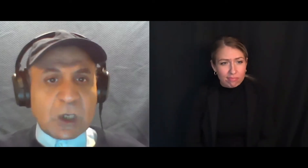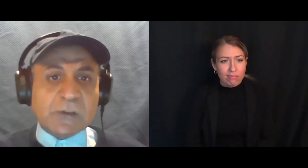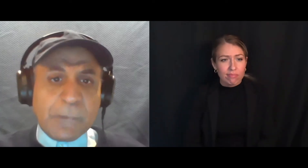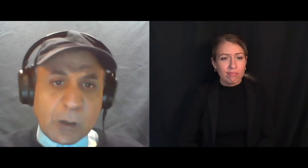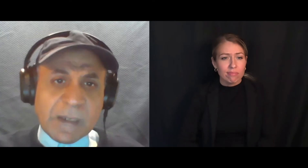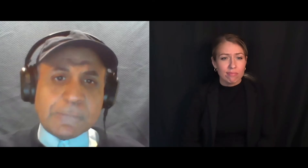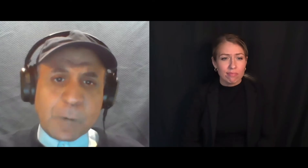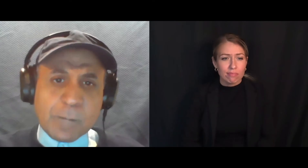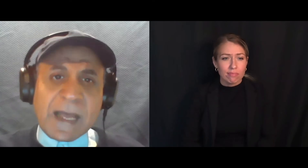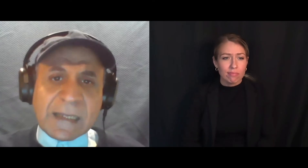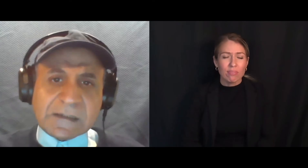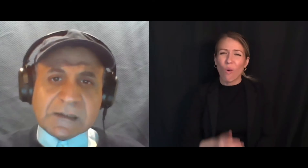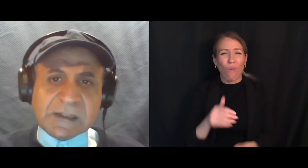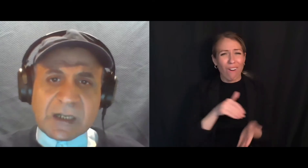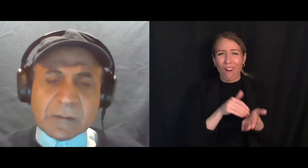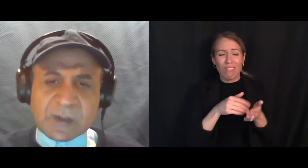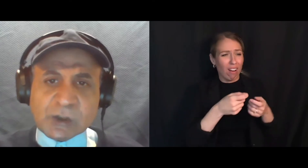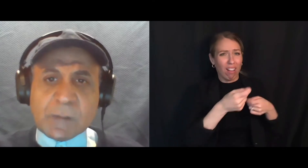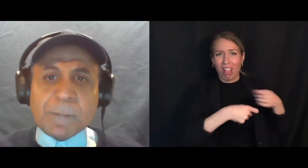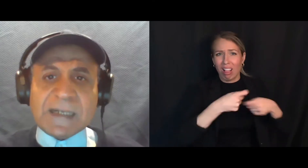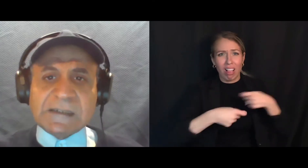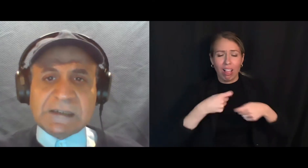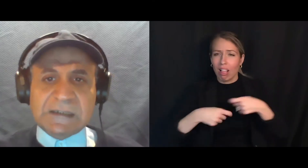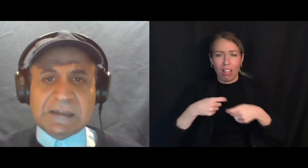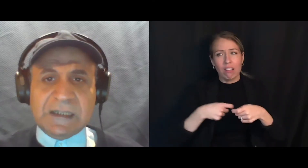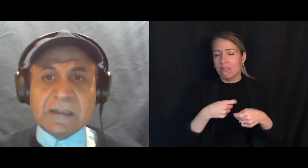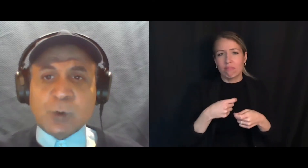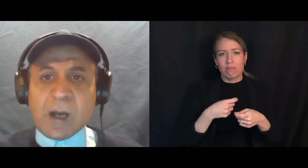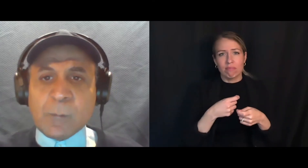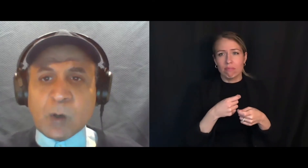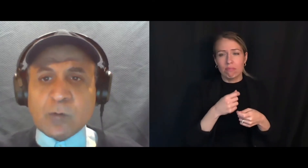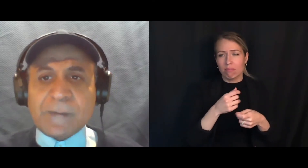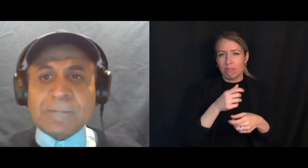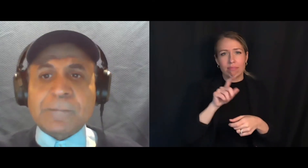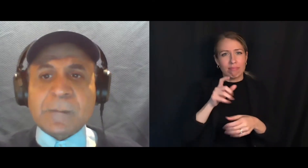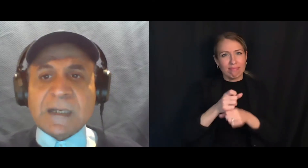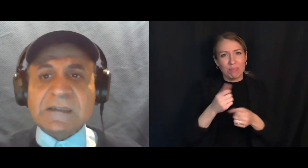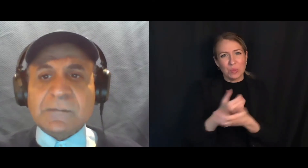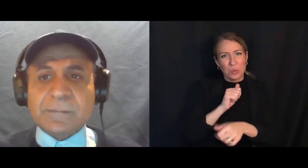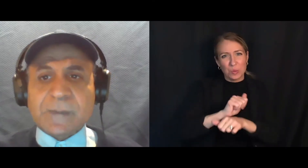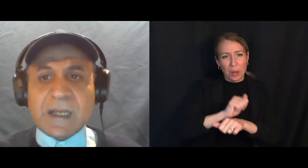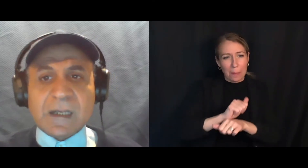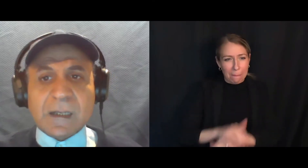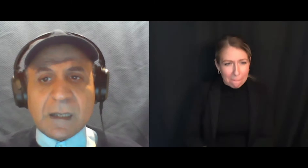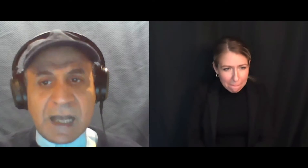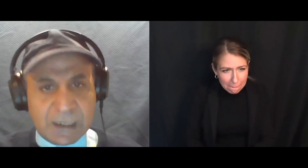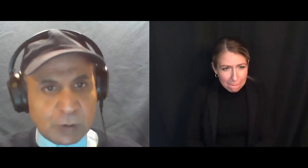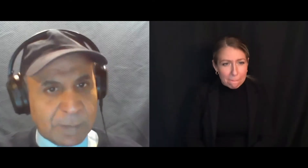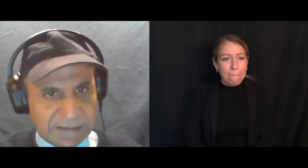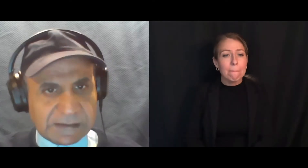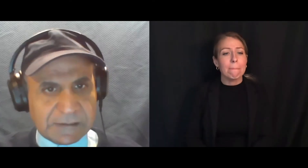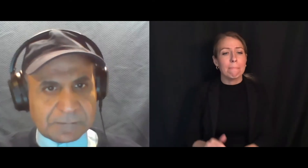Transforming from anti-discrimination policy into more of affirmative action policy,